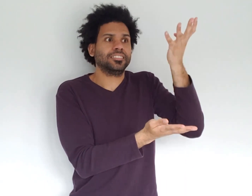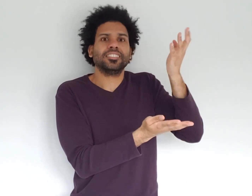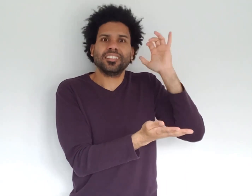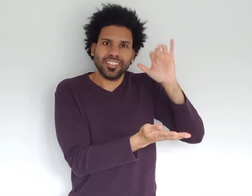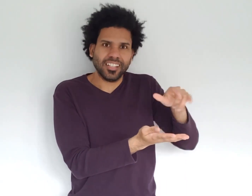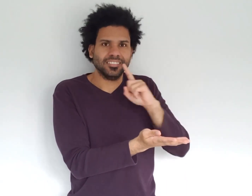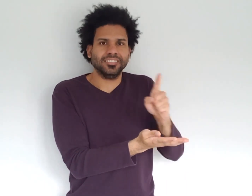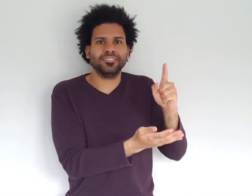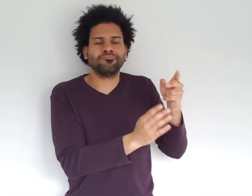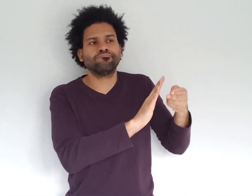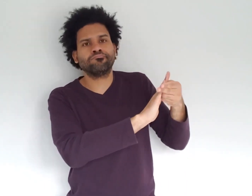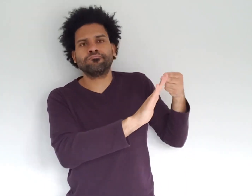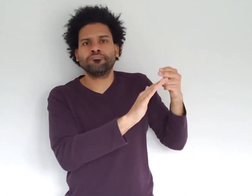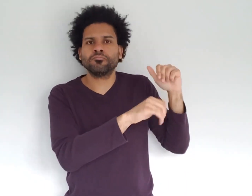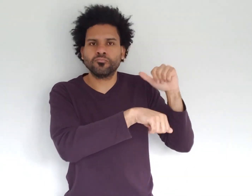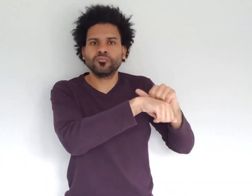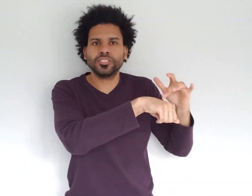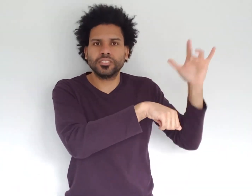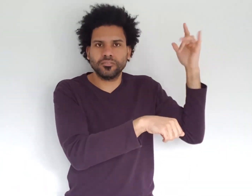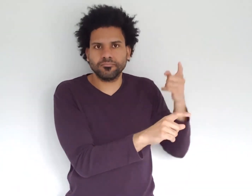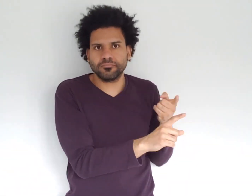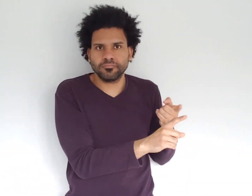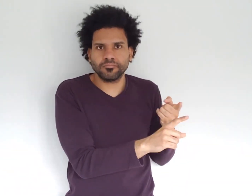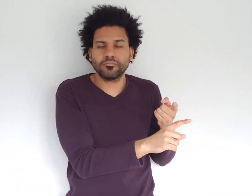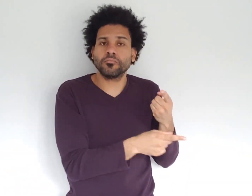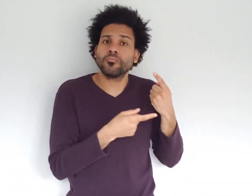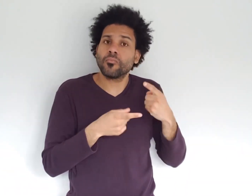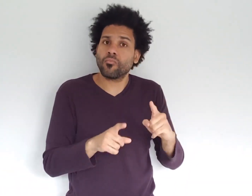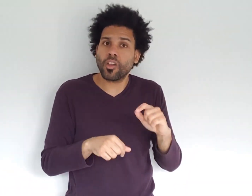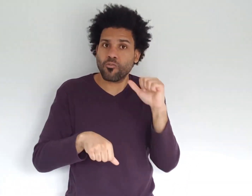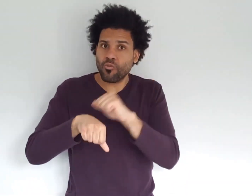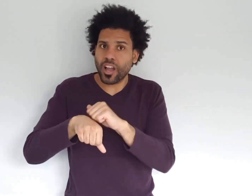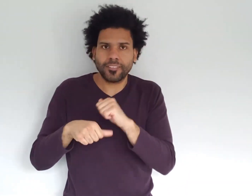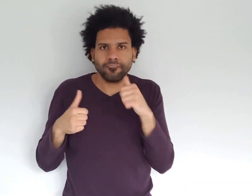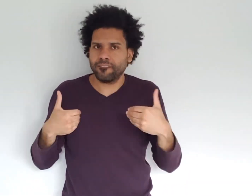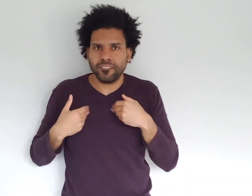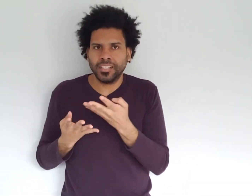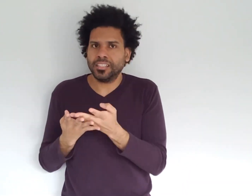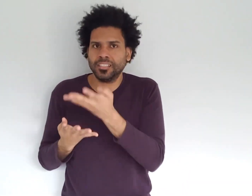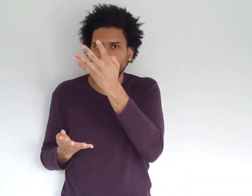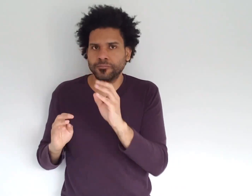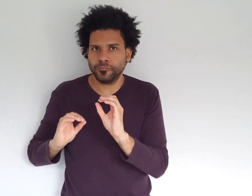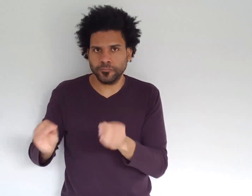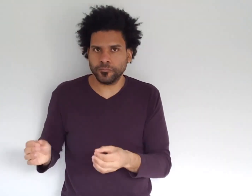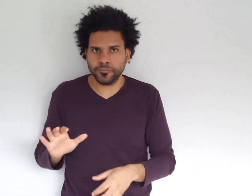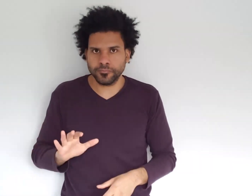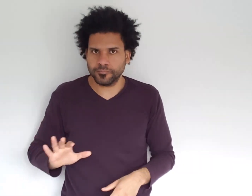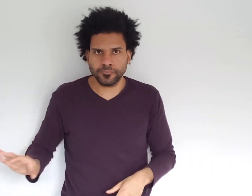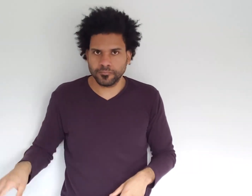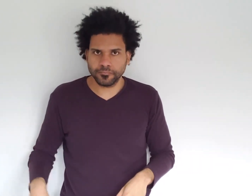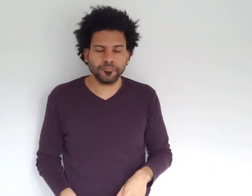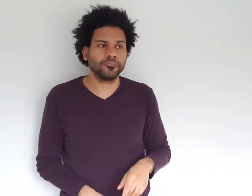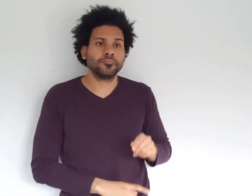That’s called a crystal while rock does not have a crystal lattice.